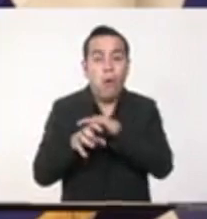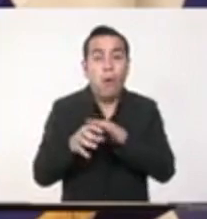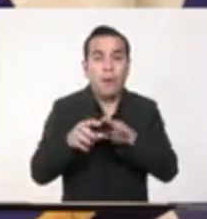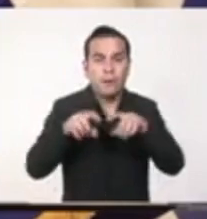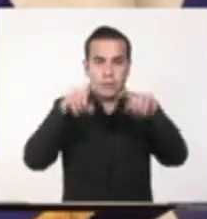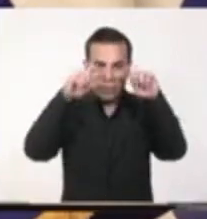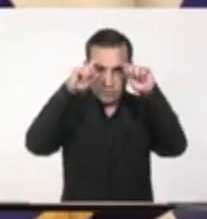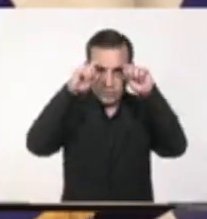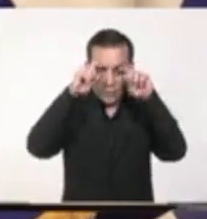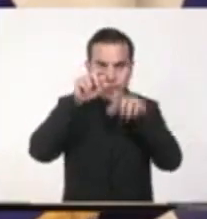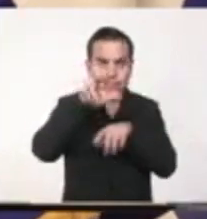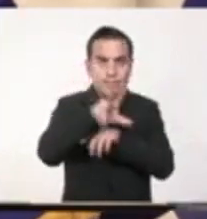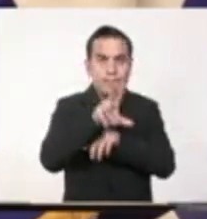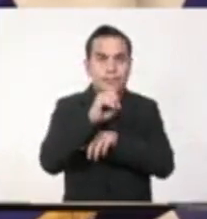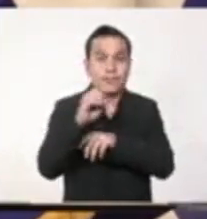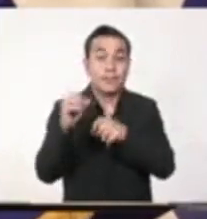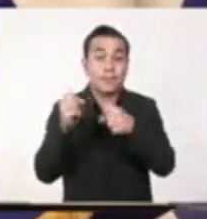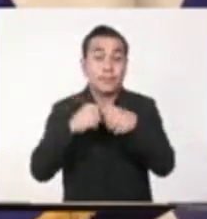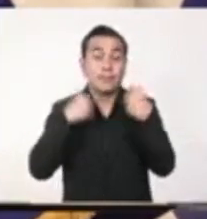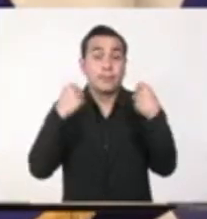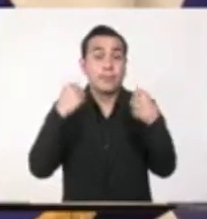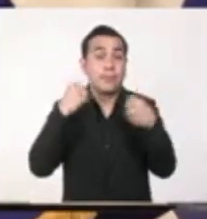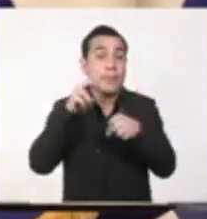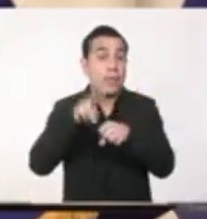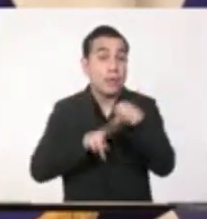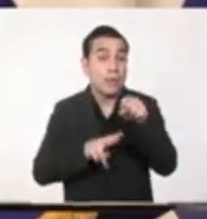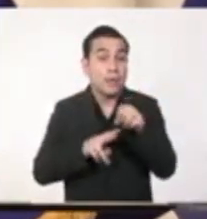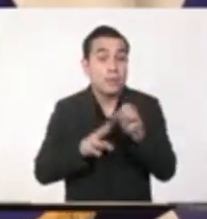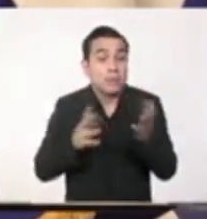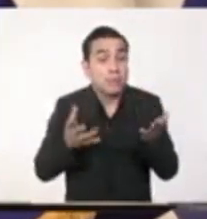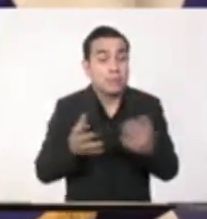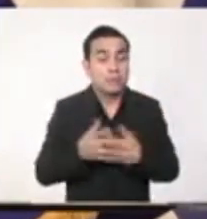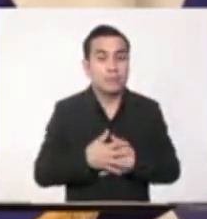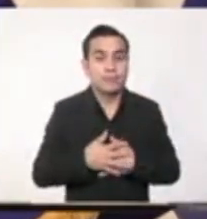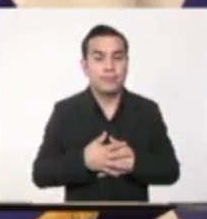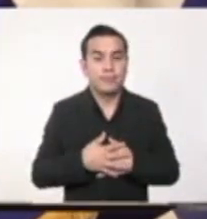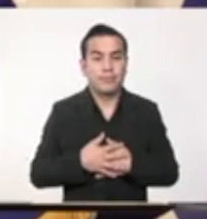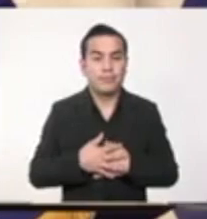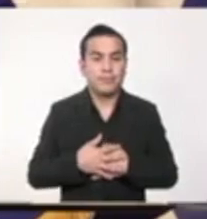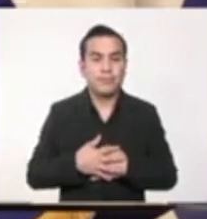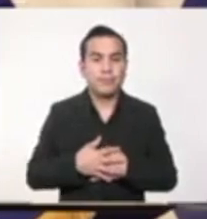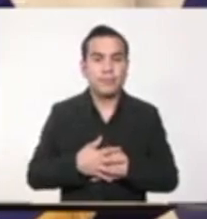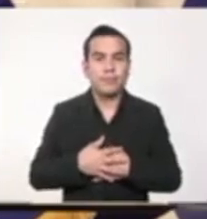It was three hundred million dollars, but it was a lot more and that's what they grabbed him. And you